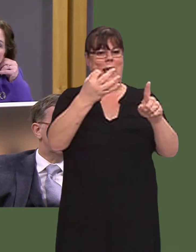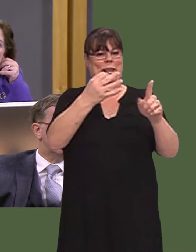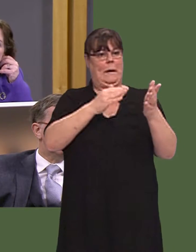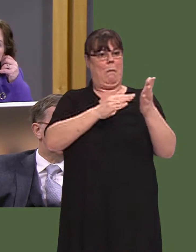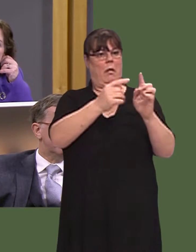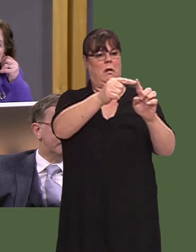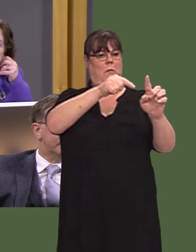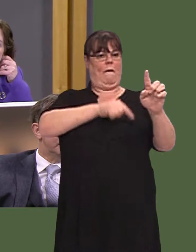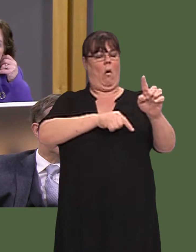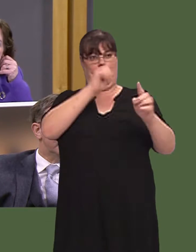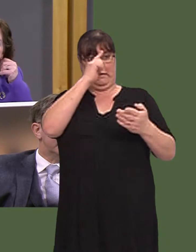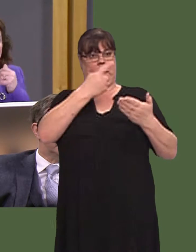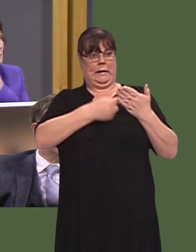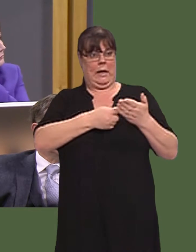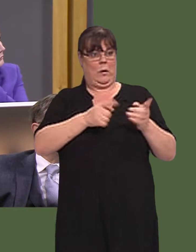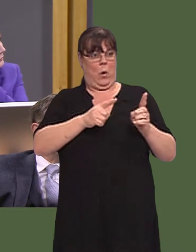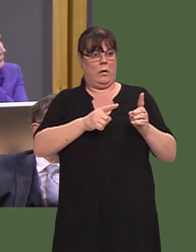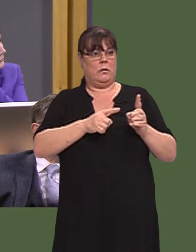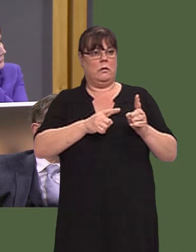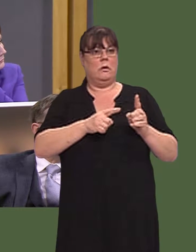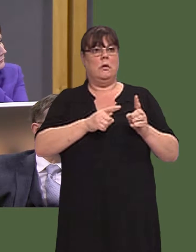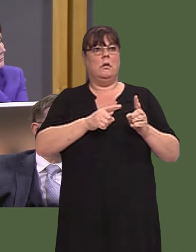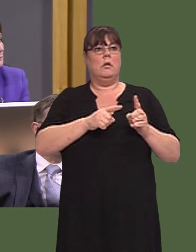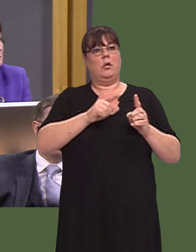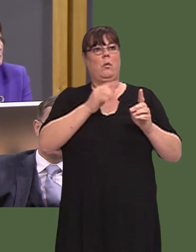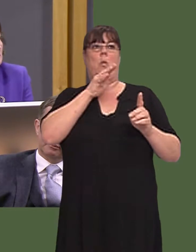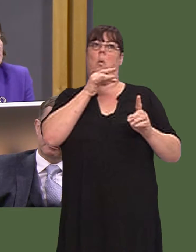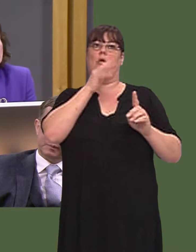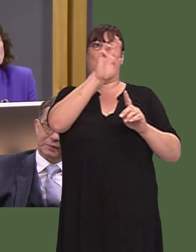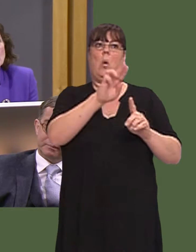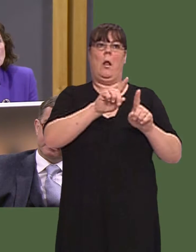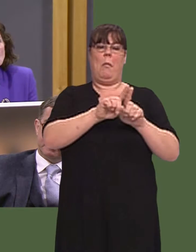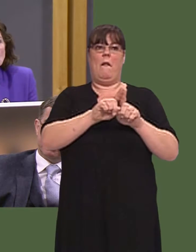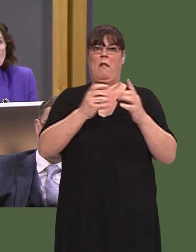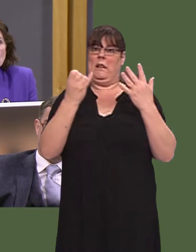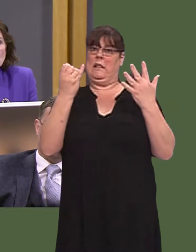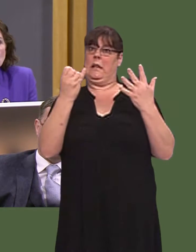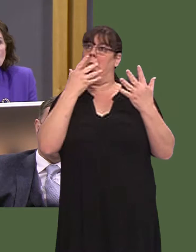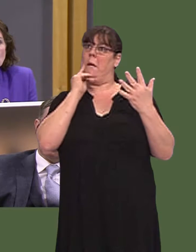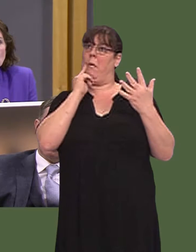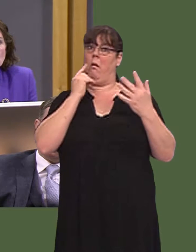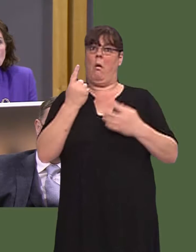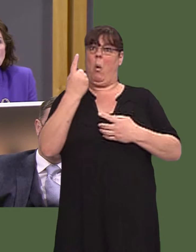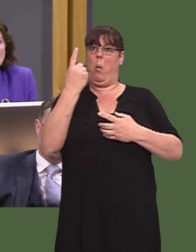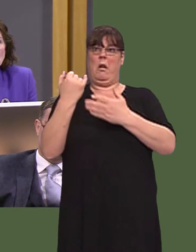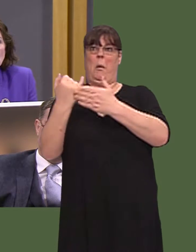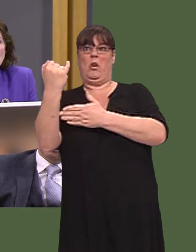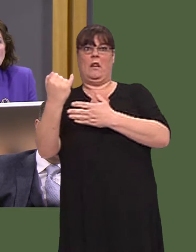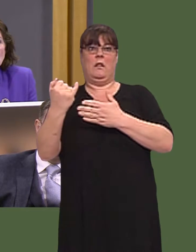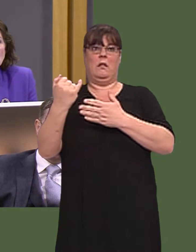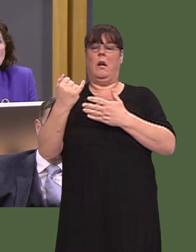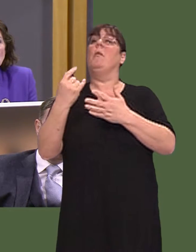was actually made, in which five people have opposed the proposal for every one in favour,